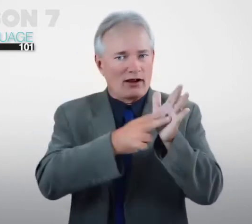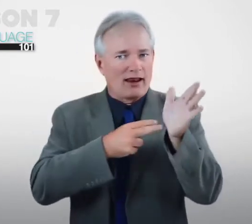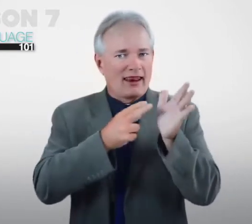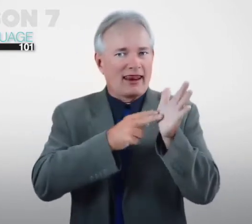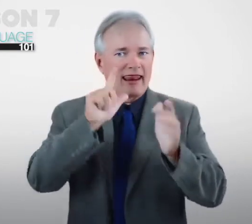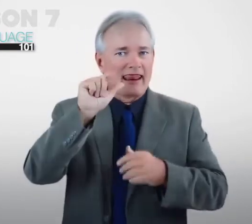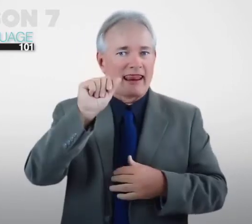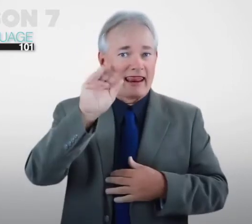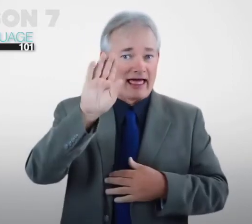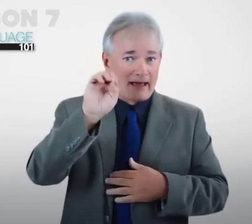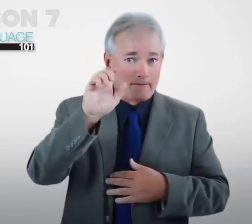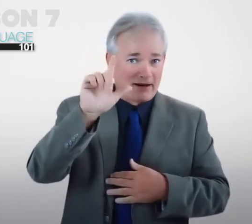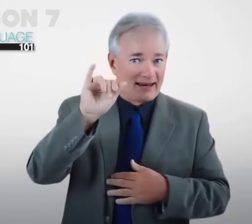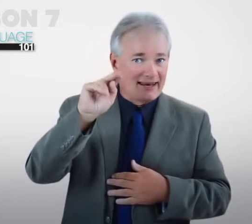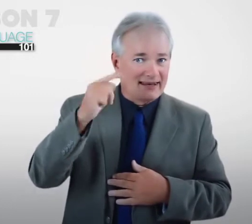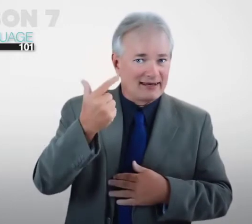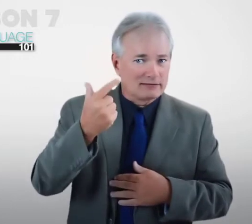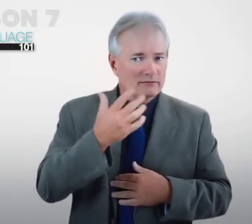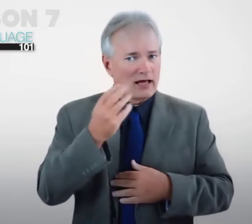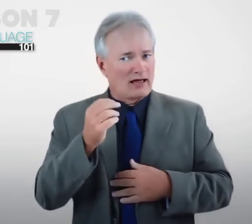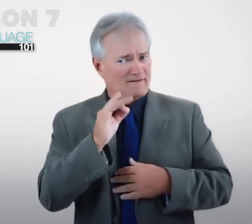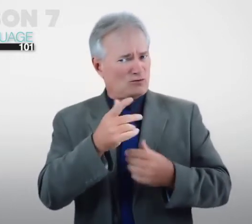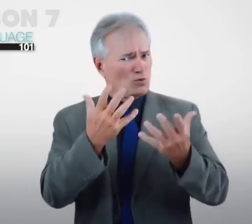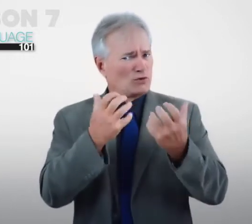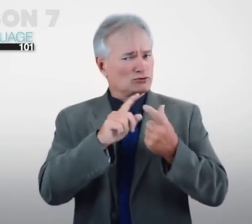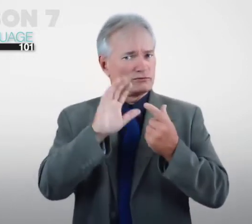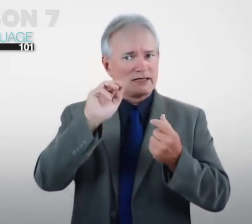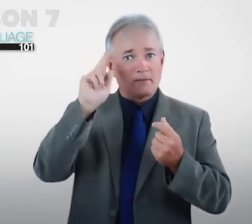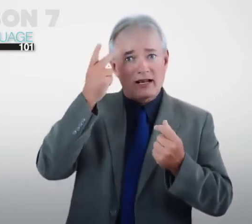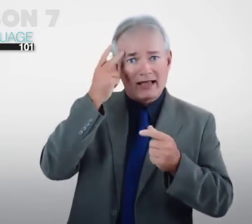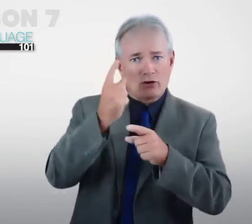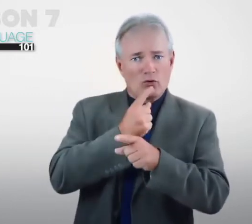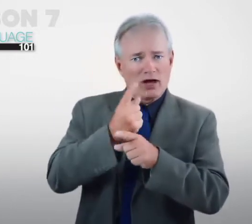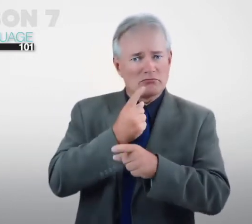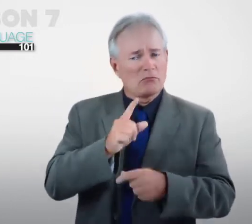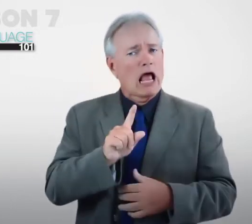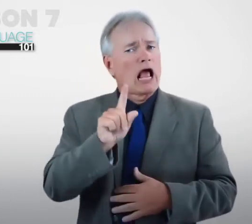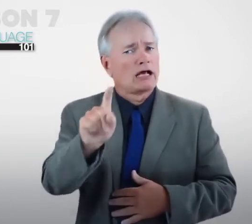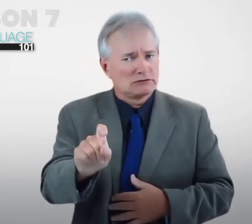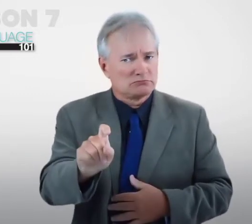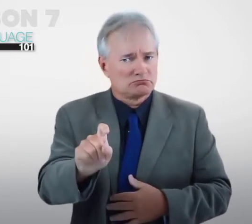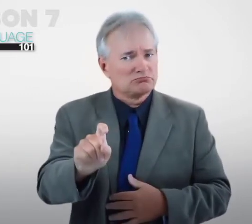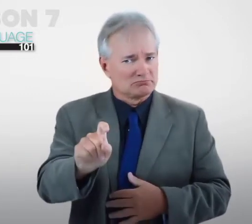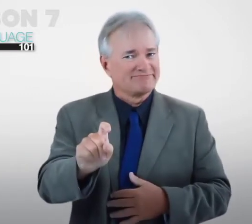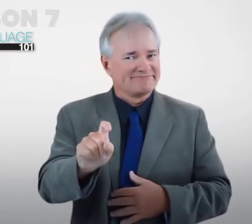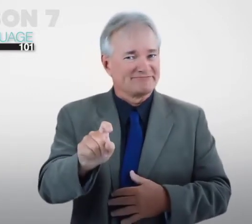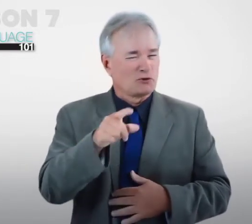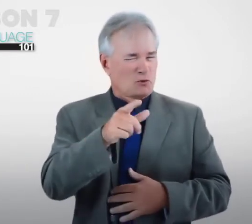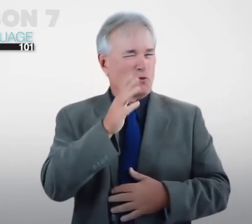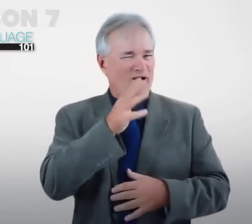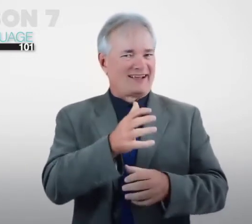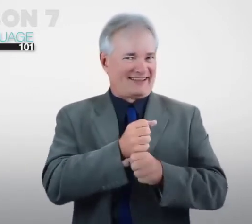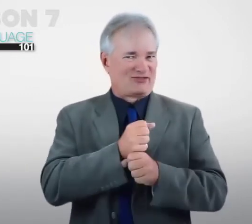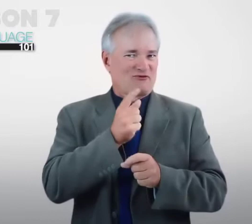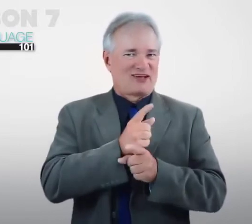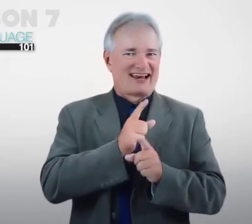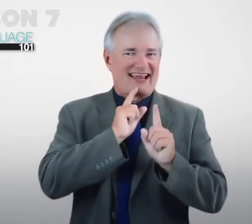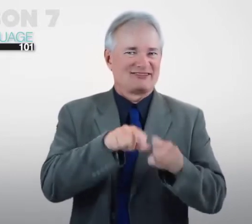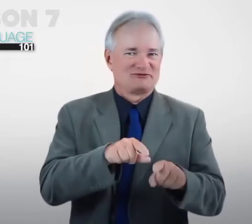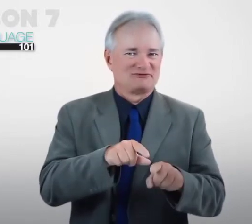America is very famous for labeling. And if you want to be politically correct, it's always a good idea to ask,